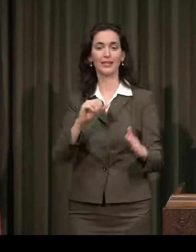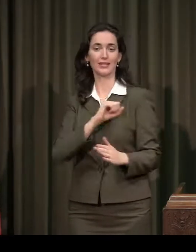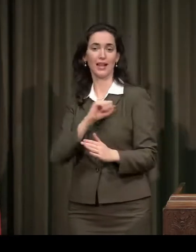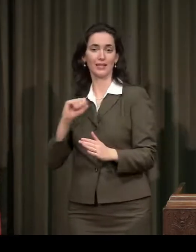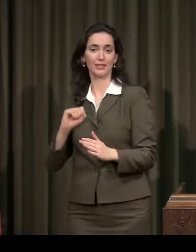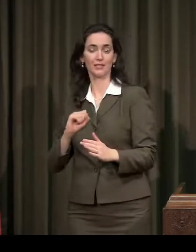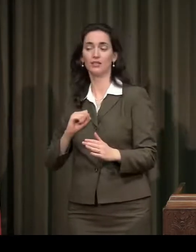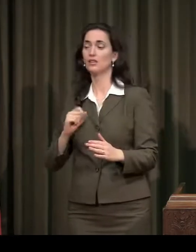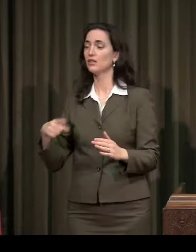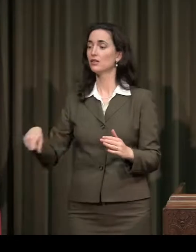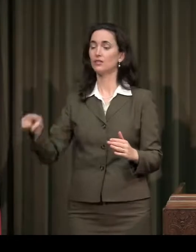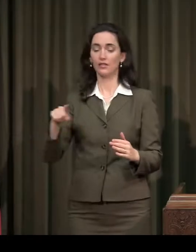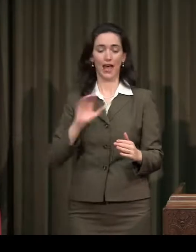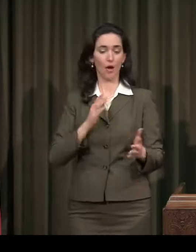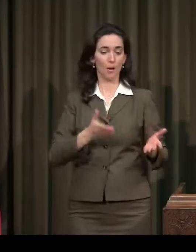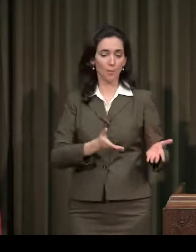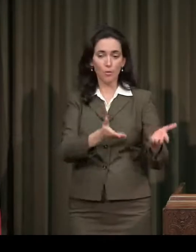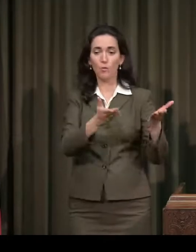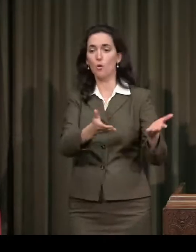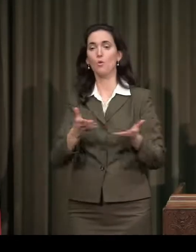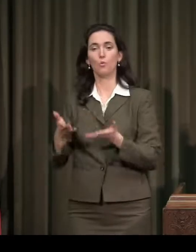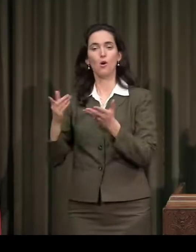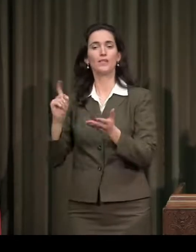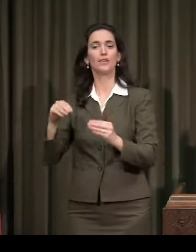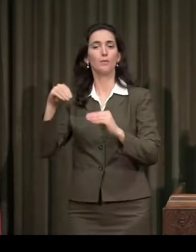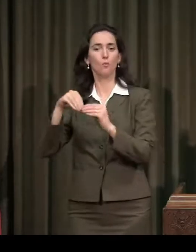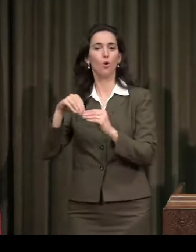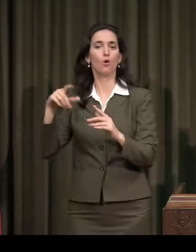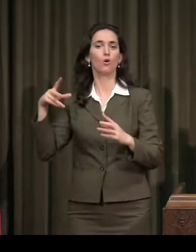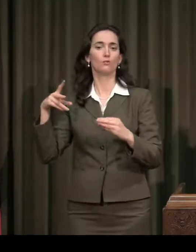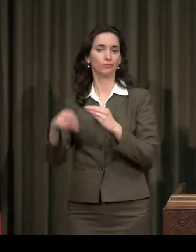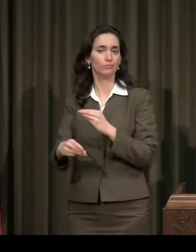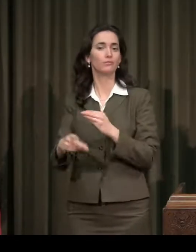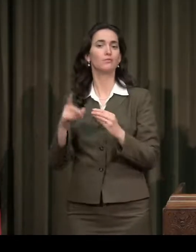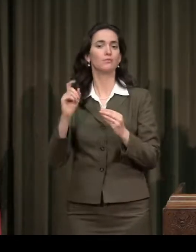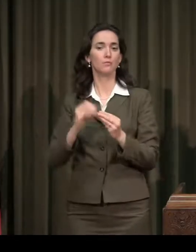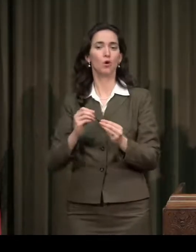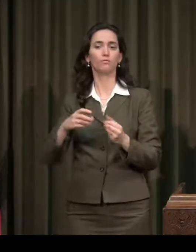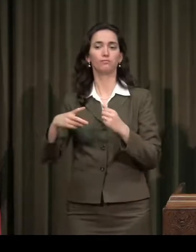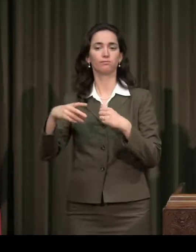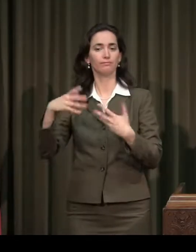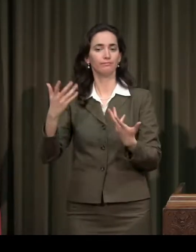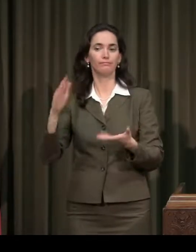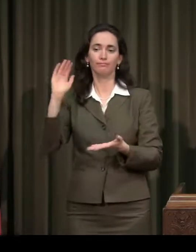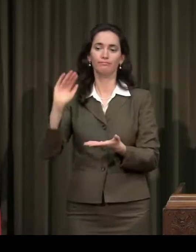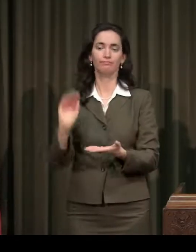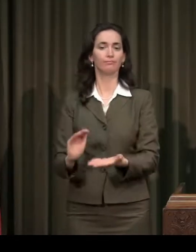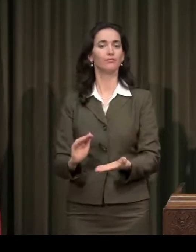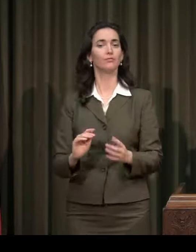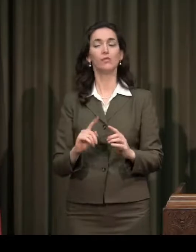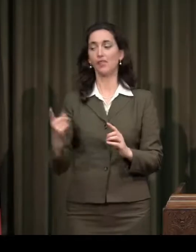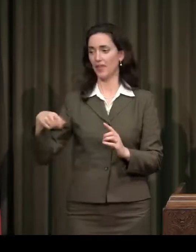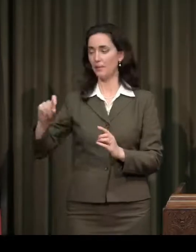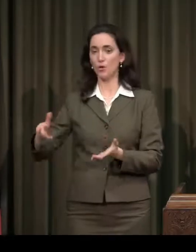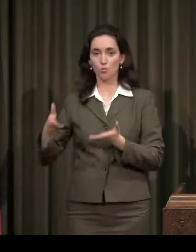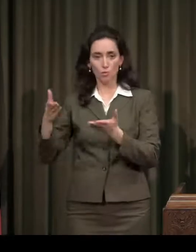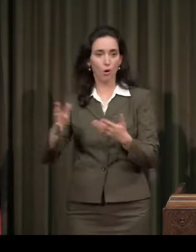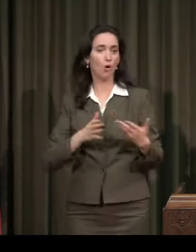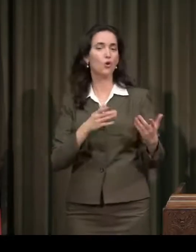cuts than i propose and they need to propose them and they need to vote on them they took that first step today and